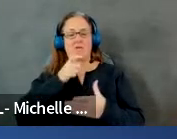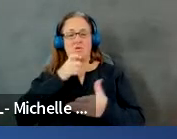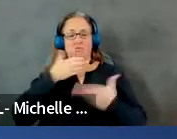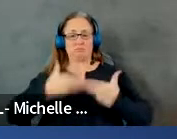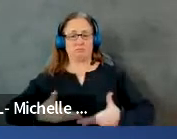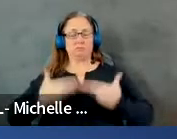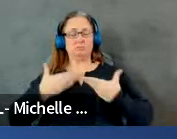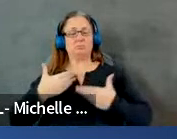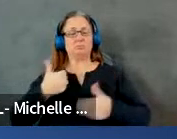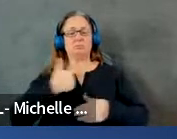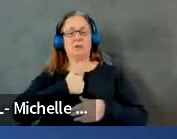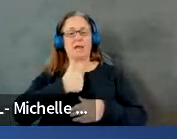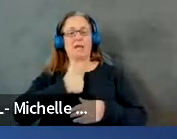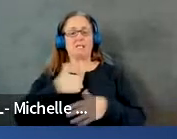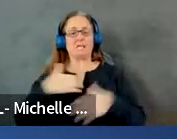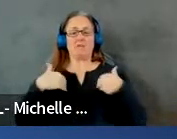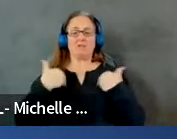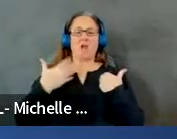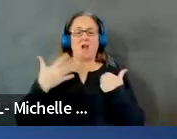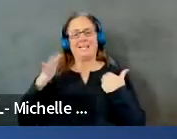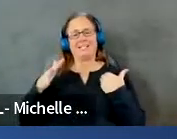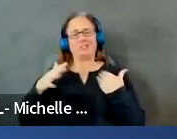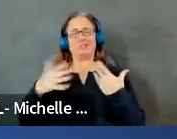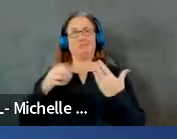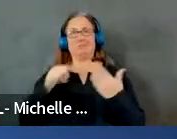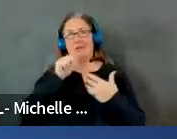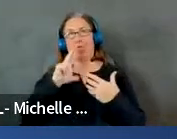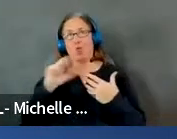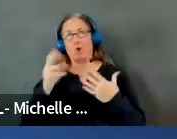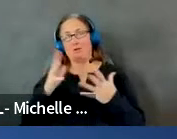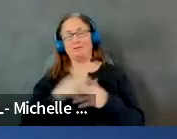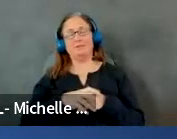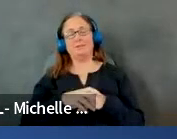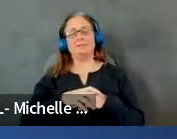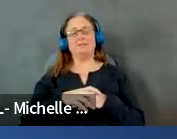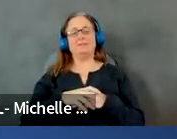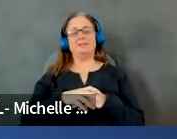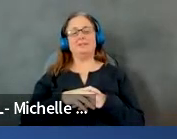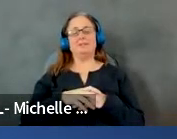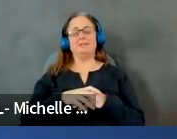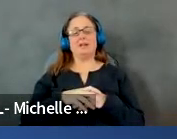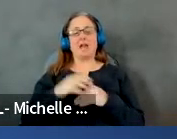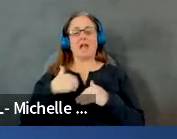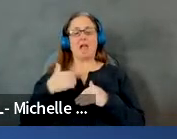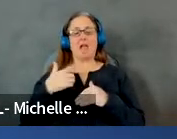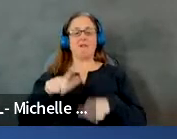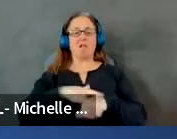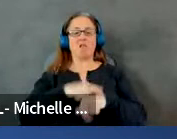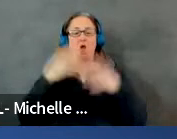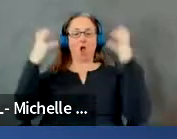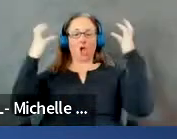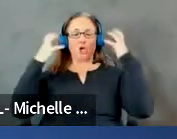I am a young ish now in my thirds. I have long curly brown hair. I'm wearing a